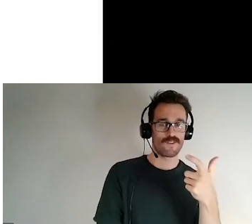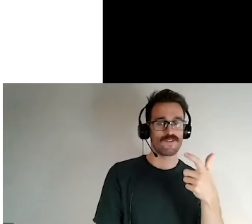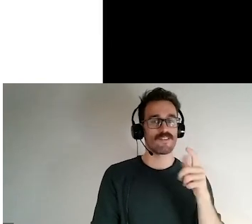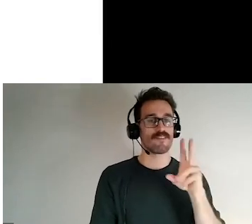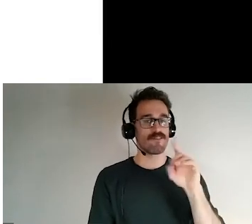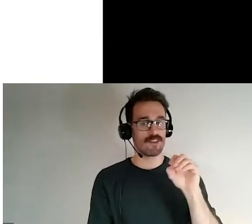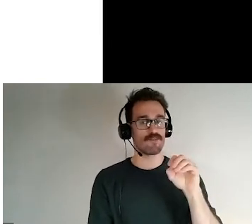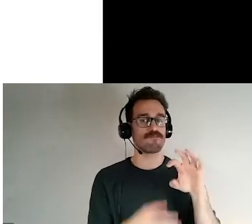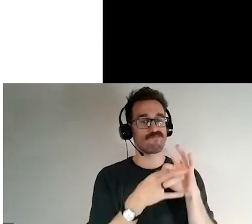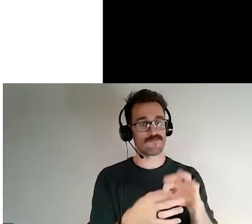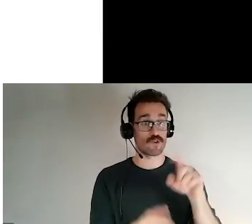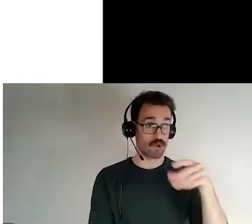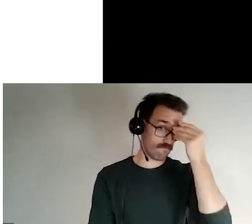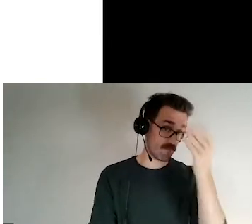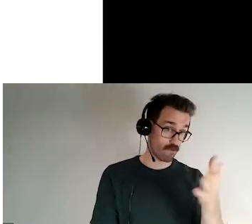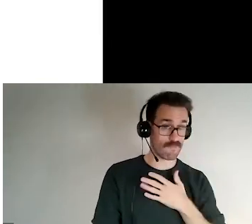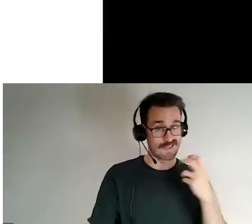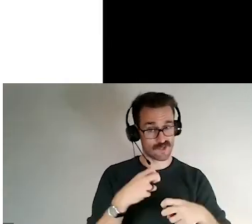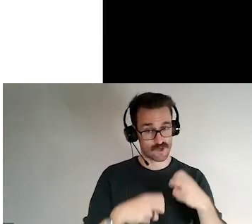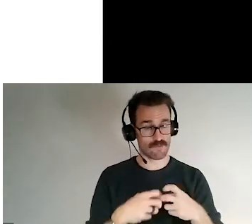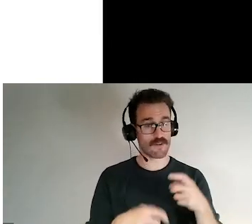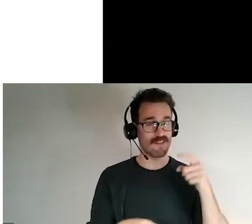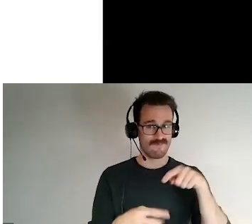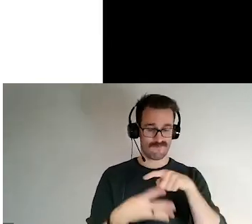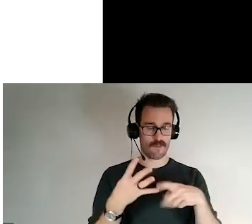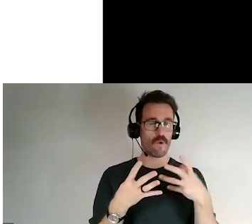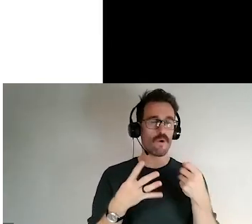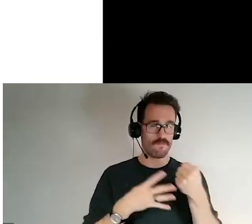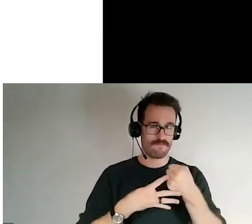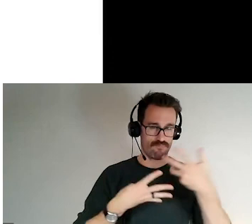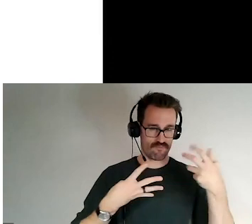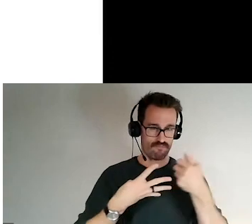and also increase reach of some of our resources that have been viewed less frequently.